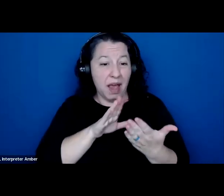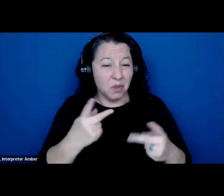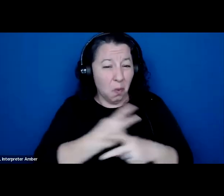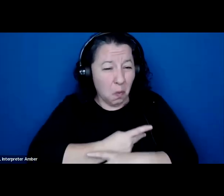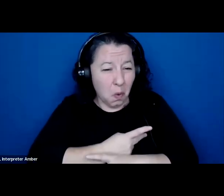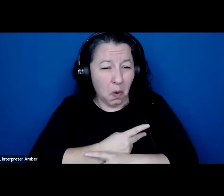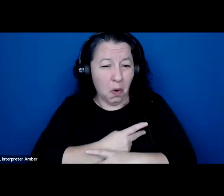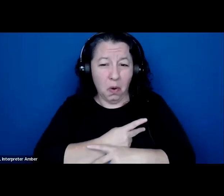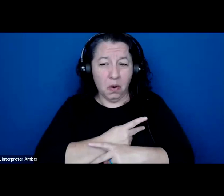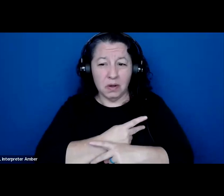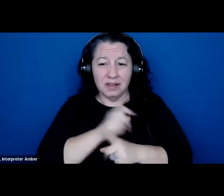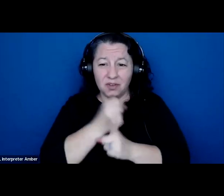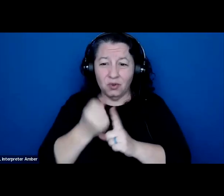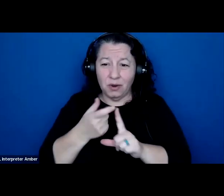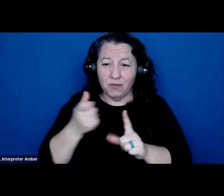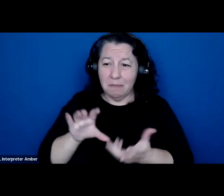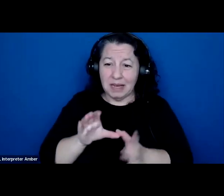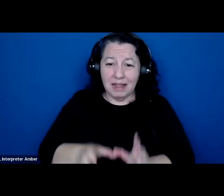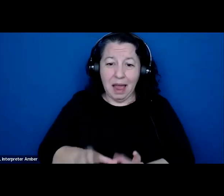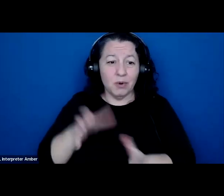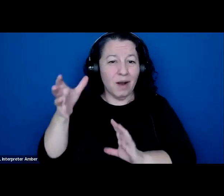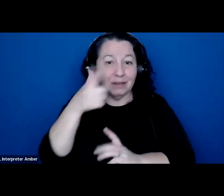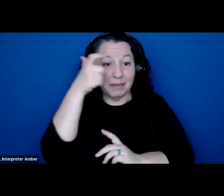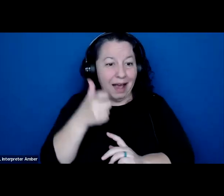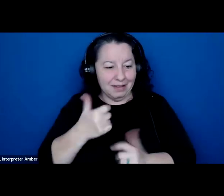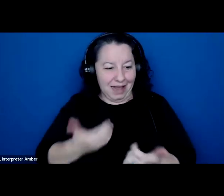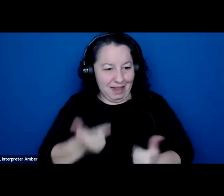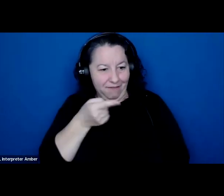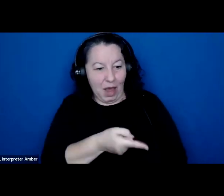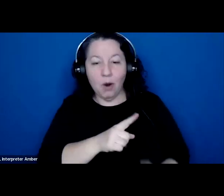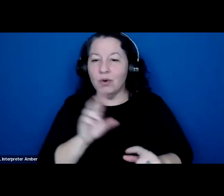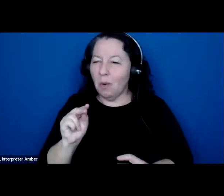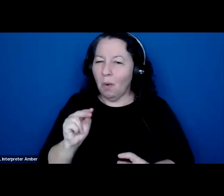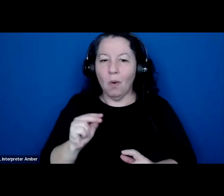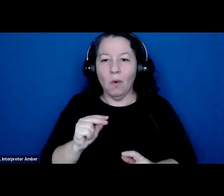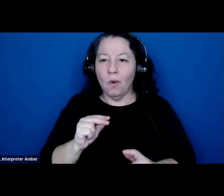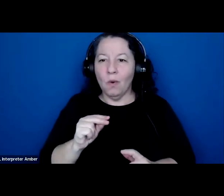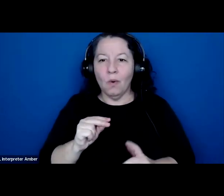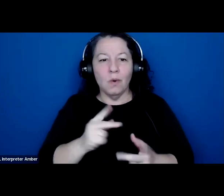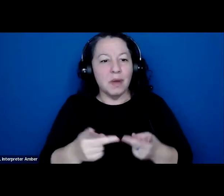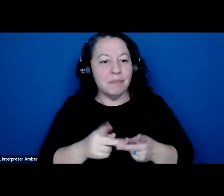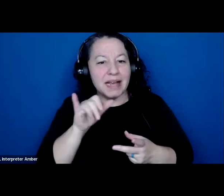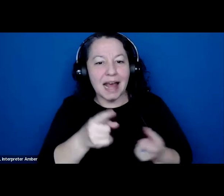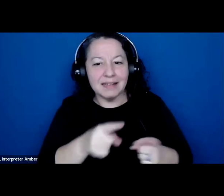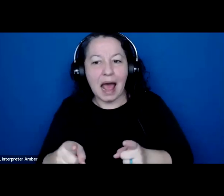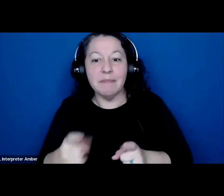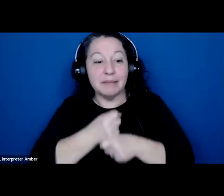No, the front lines themselves have been manufactured. The Palestinian people have been made to live in it.